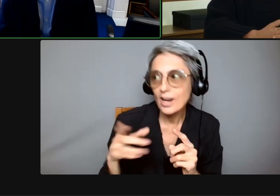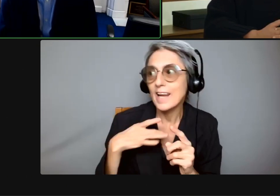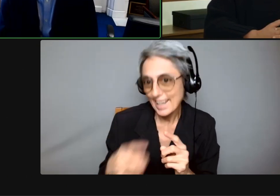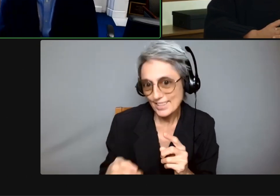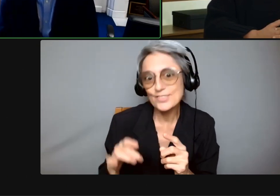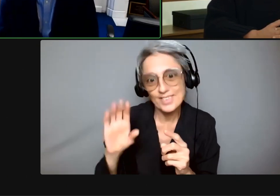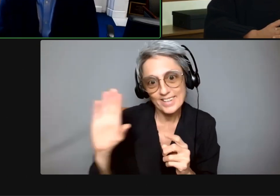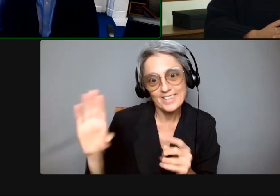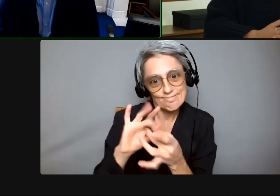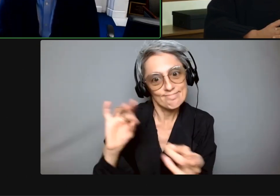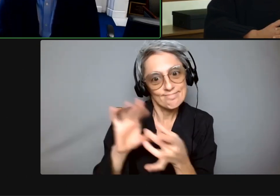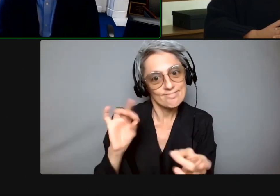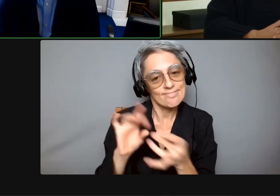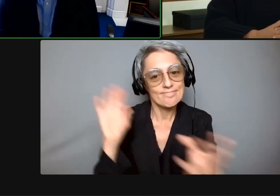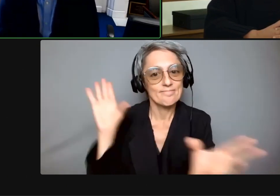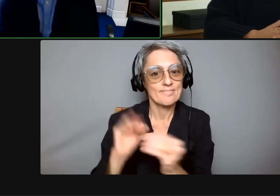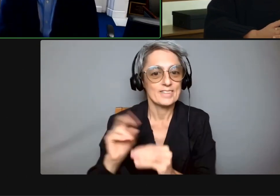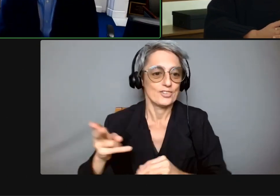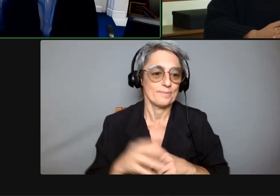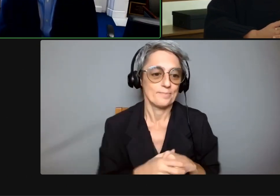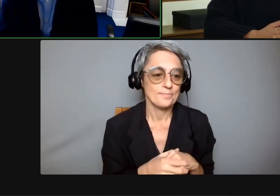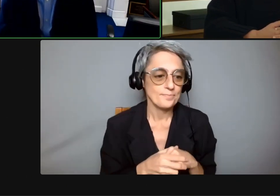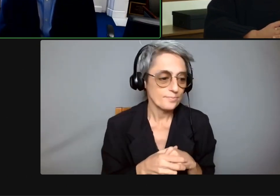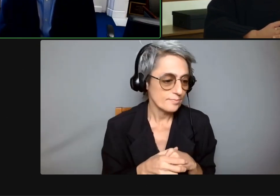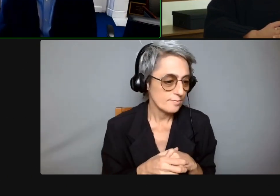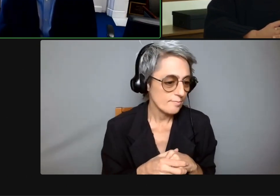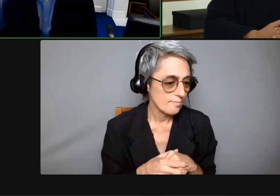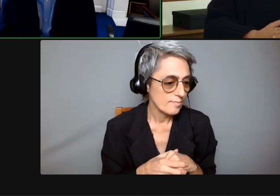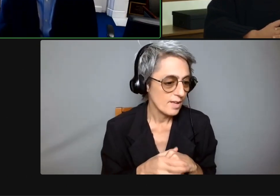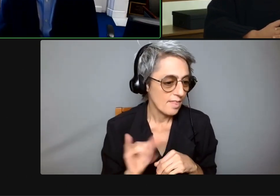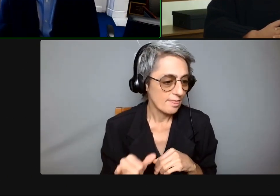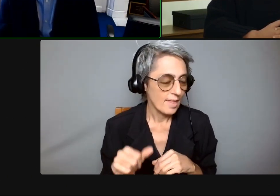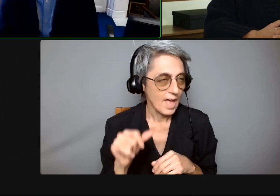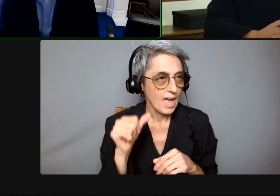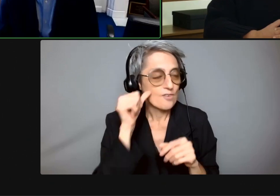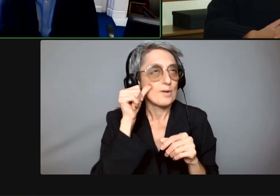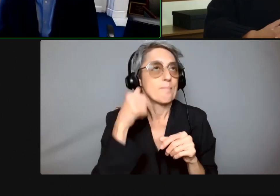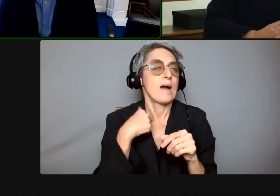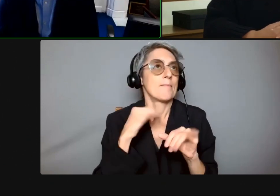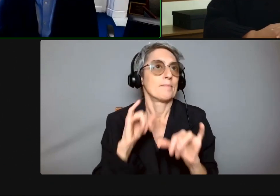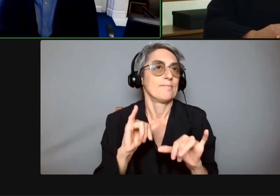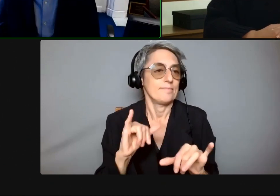And it's reminding me of sharing with the folks who are joining us today.